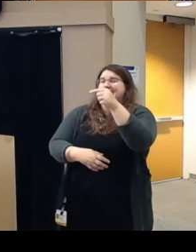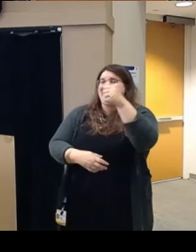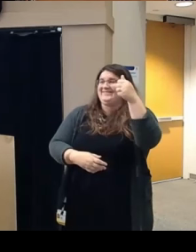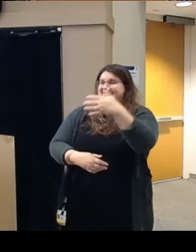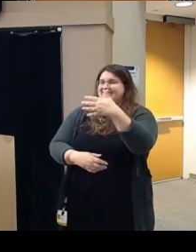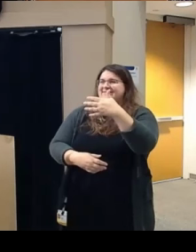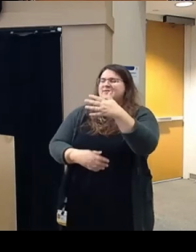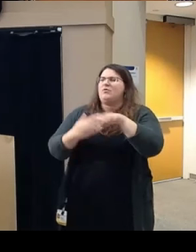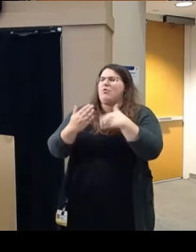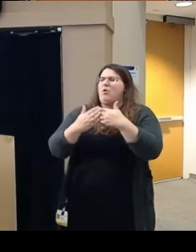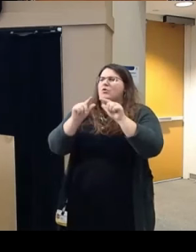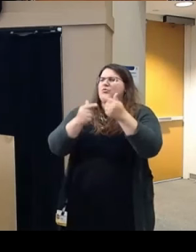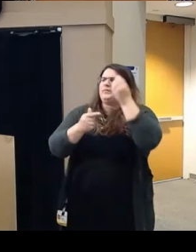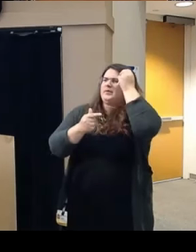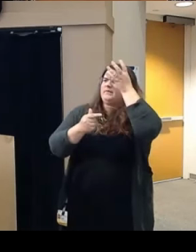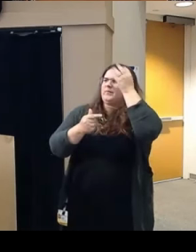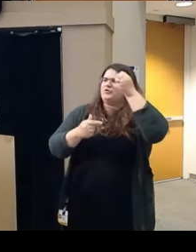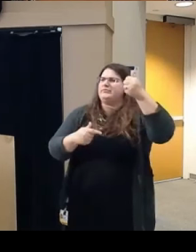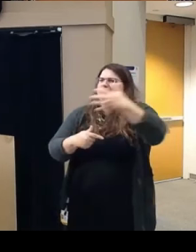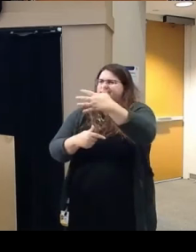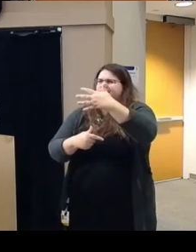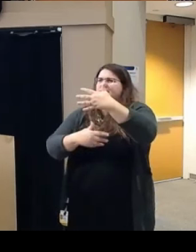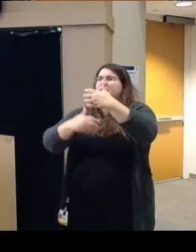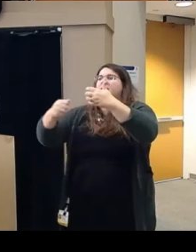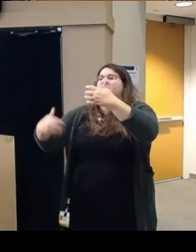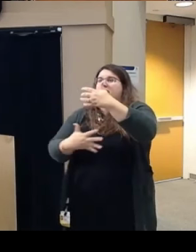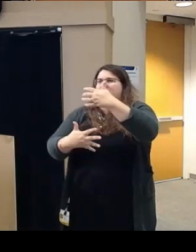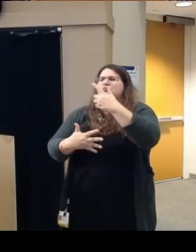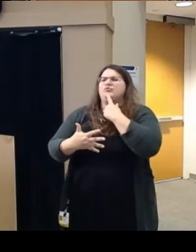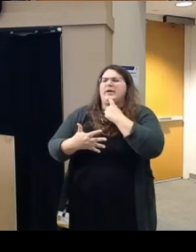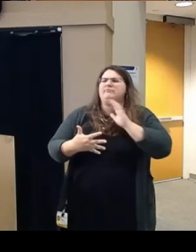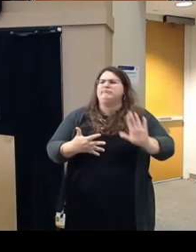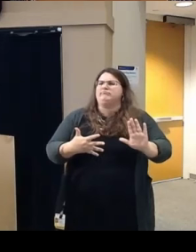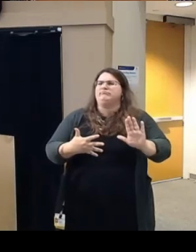then I can make specific changes for this specific patient um but let's say I had